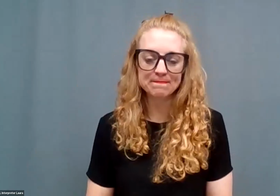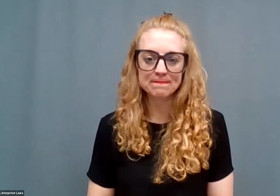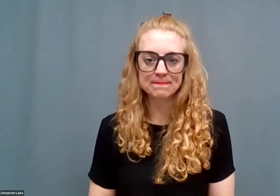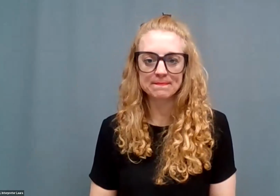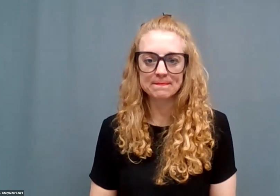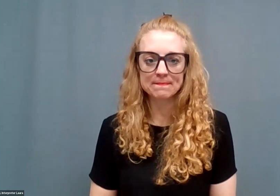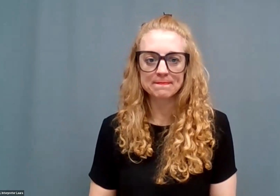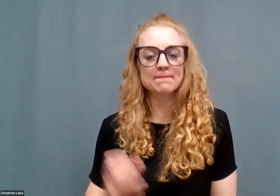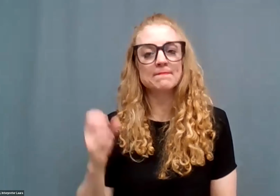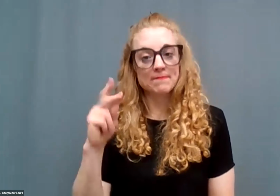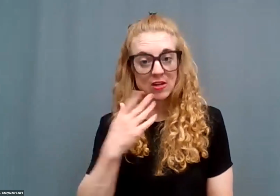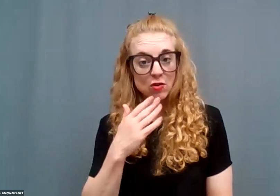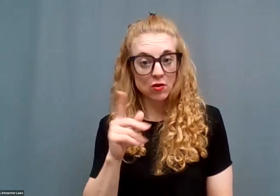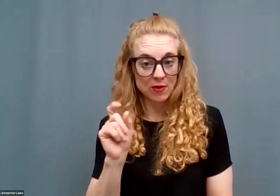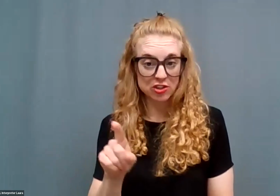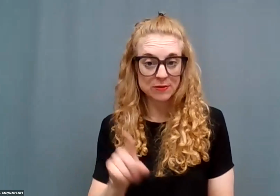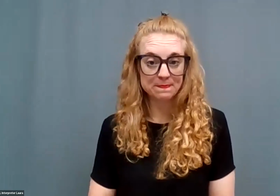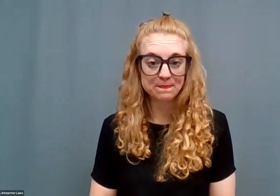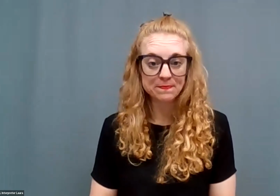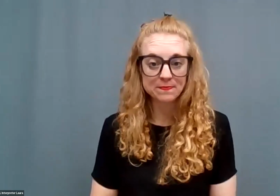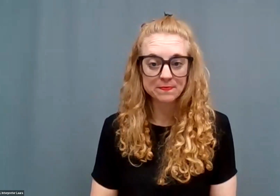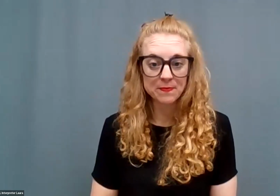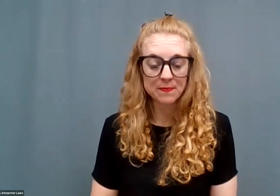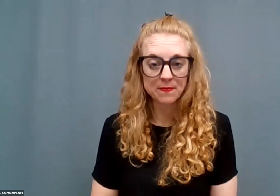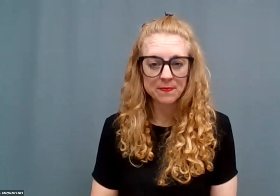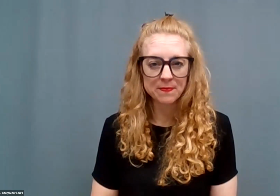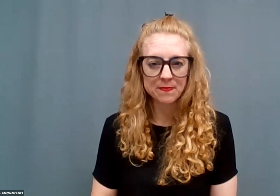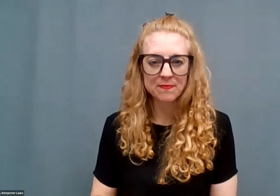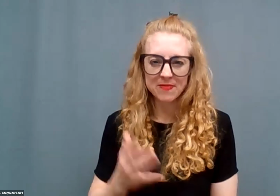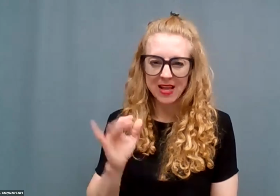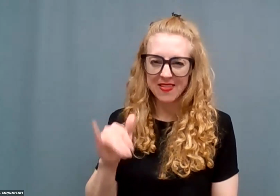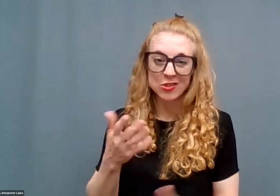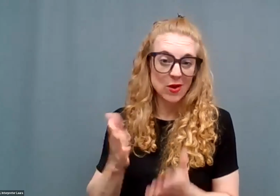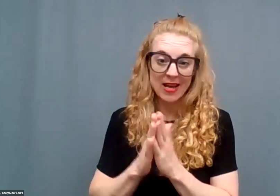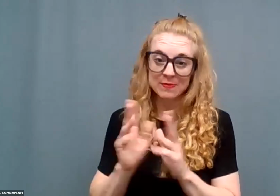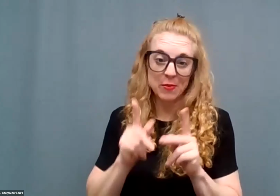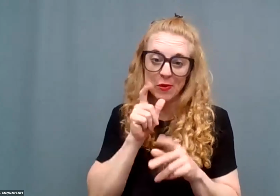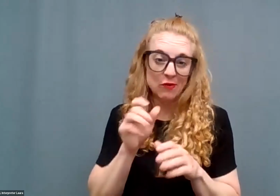okay it's a very good question so this is even asked the people who are fully able um you can